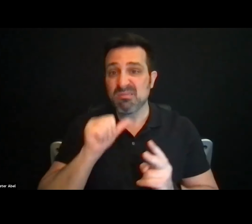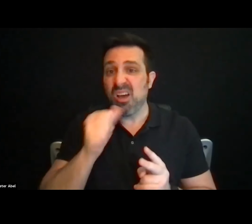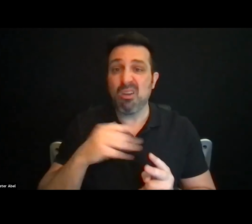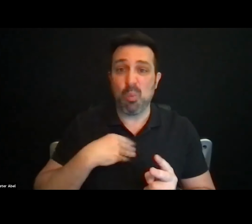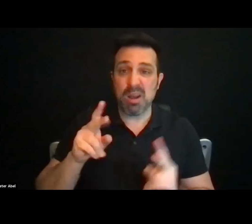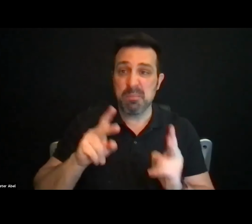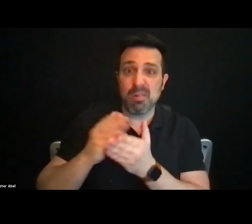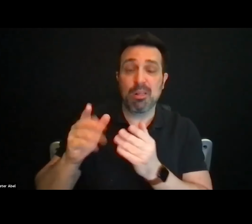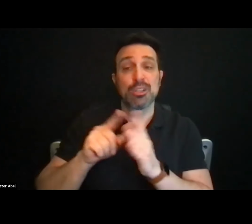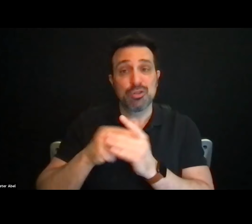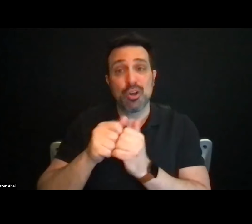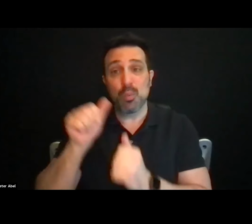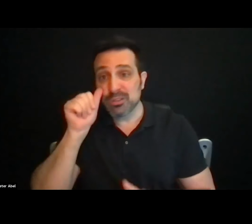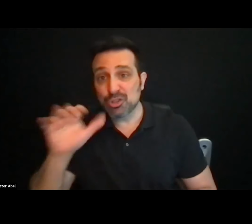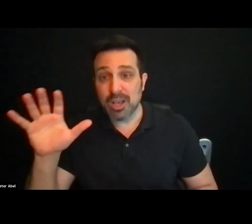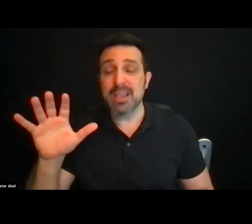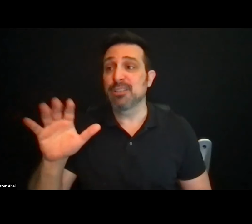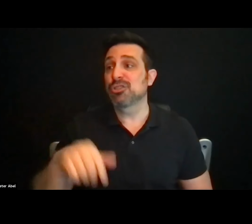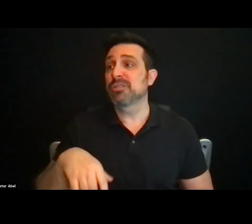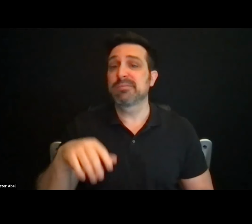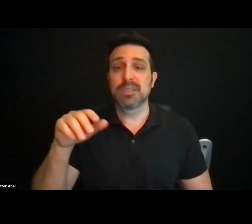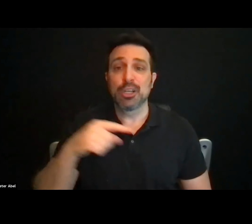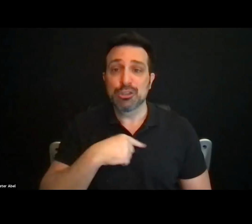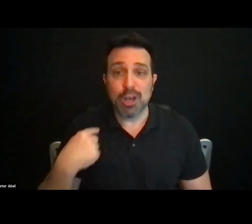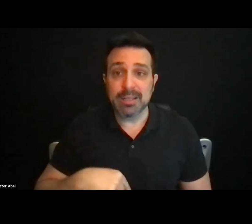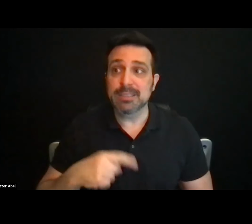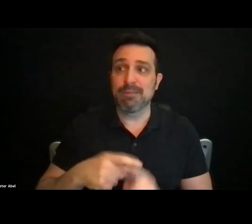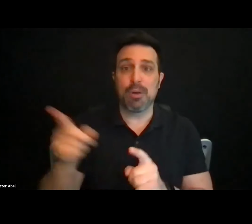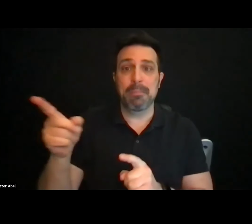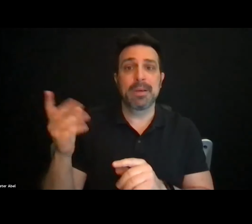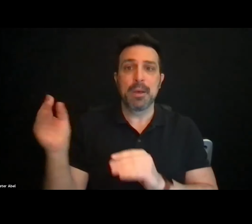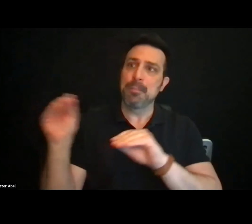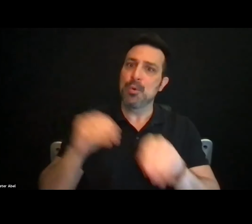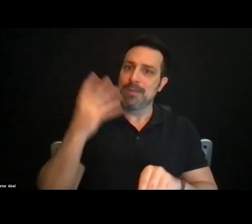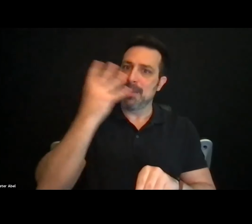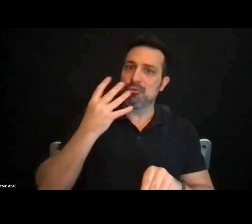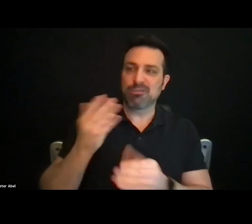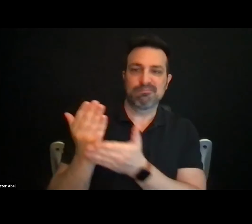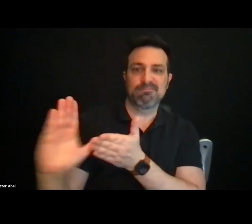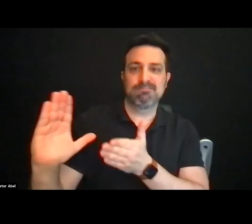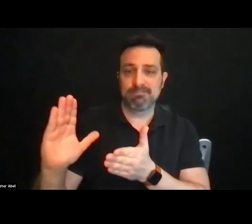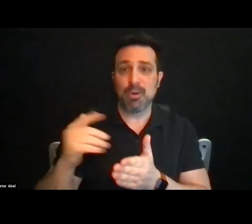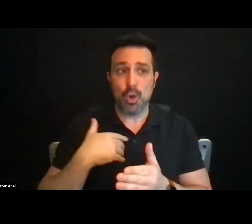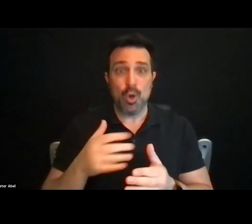family separation against indigenous people and slavery of black people. We are built on